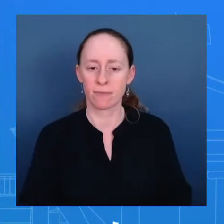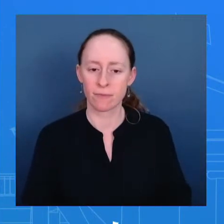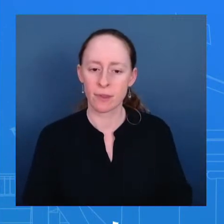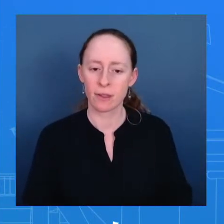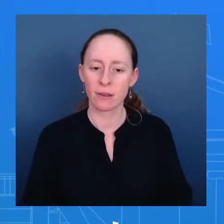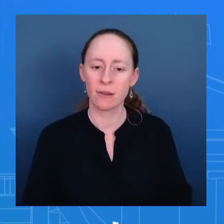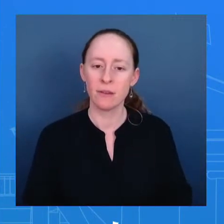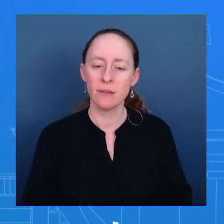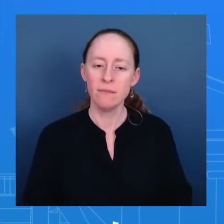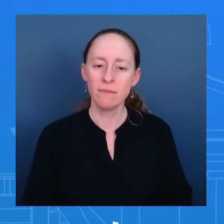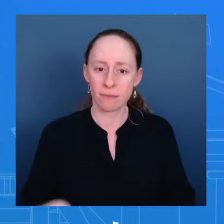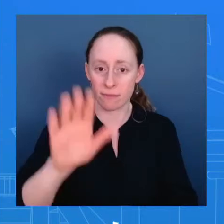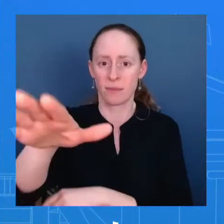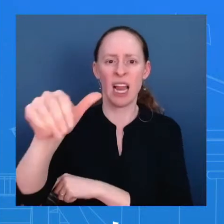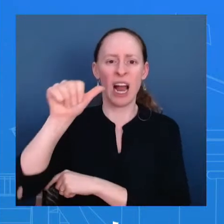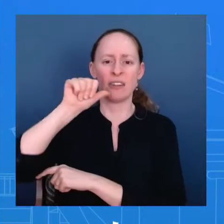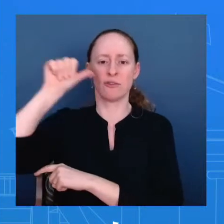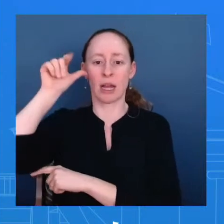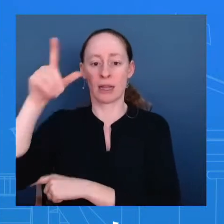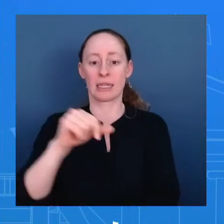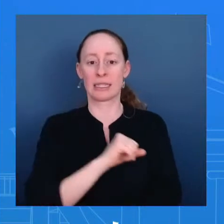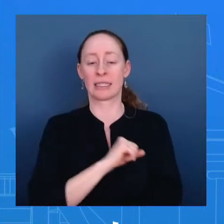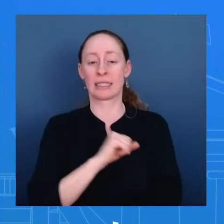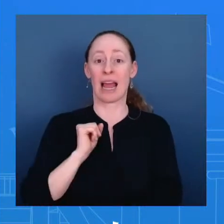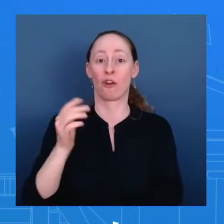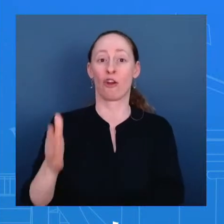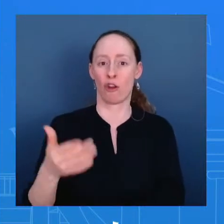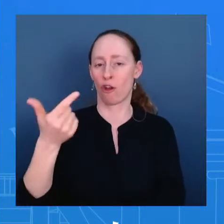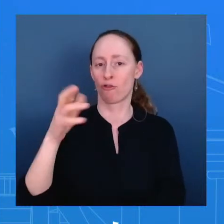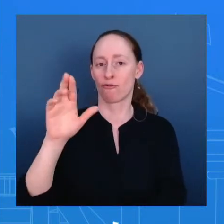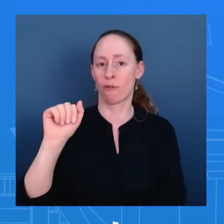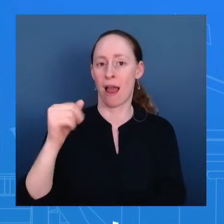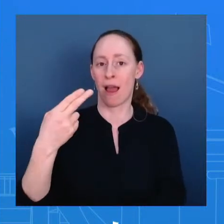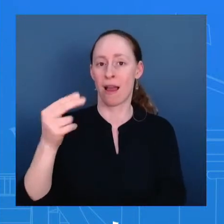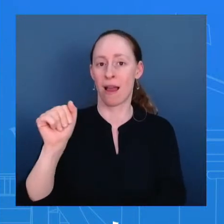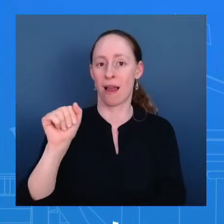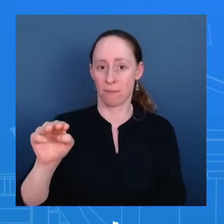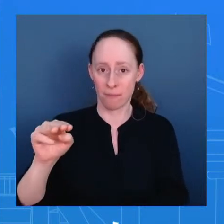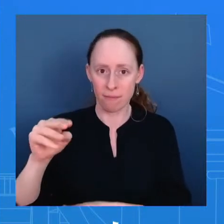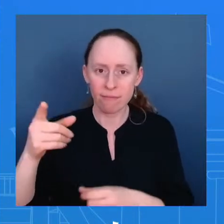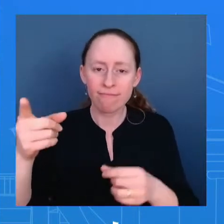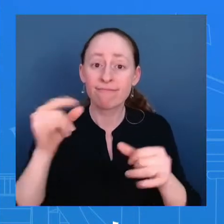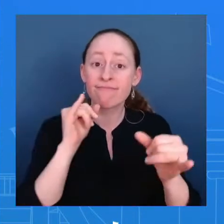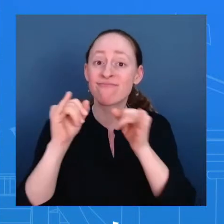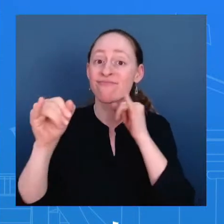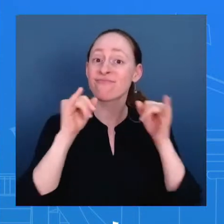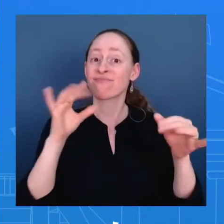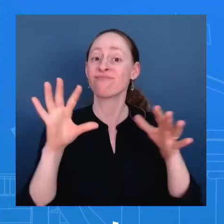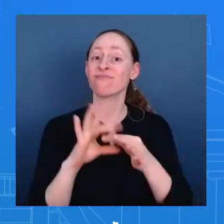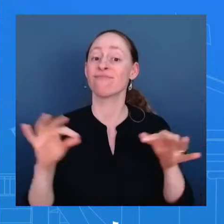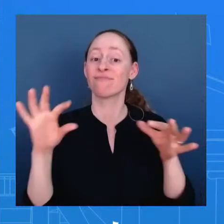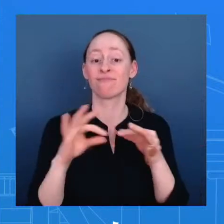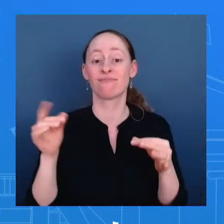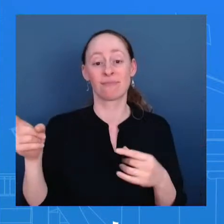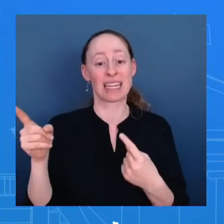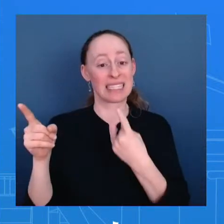And he said basically that a defense and security comprehensive package with Saudi Arabia, it could happen sooner than later.